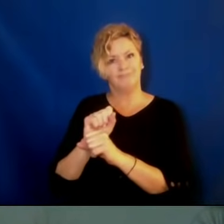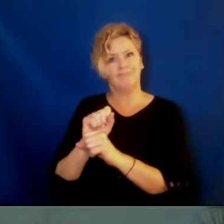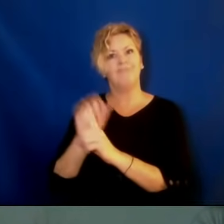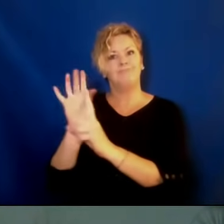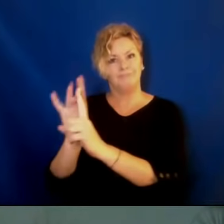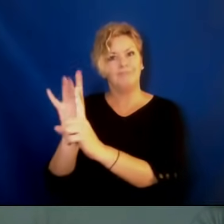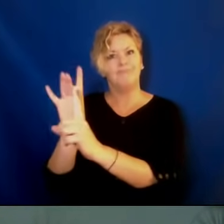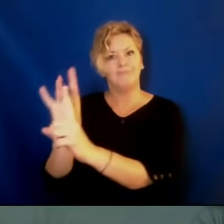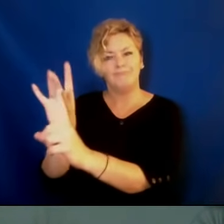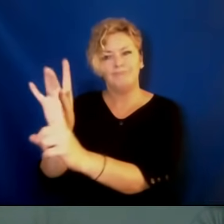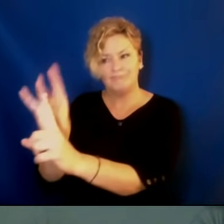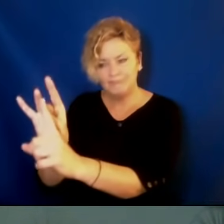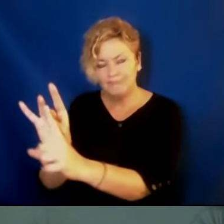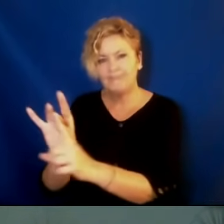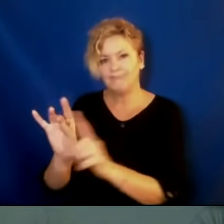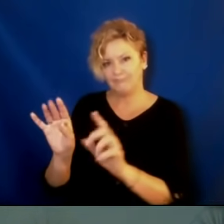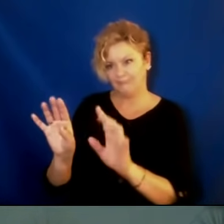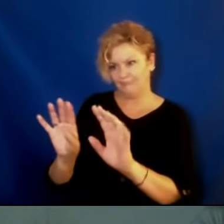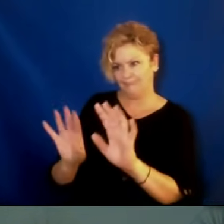on the number of cases we are seeing in BC?